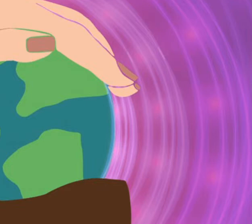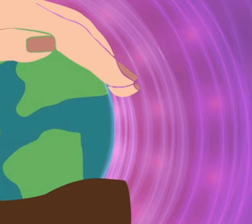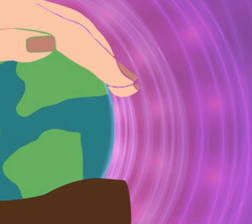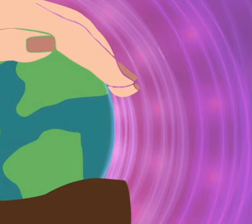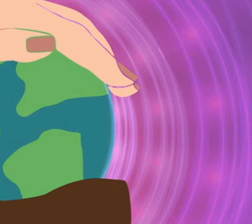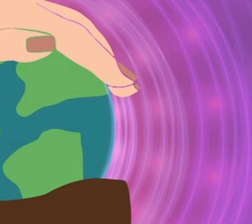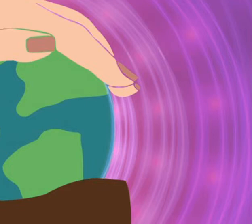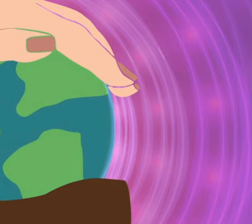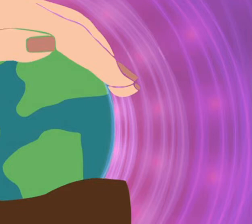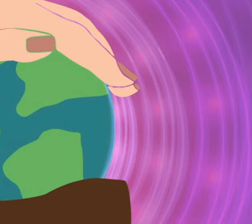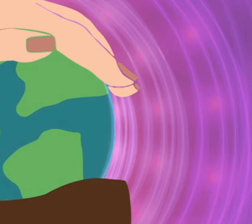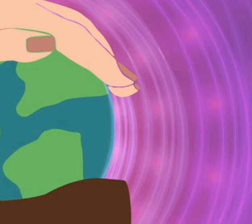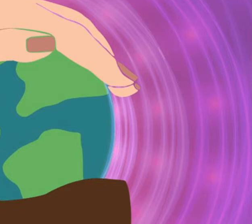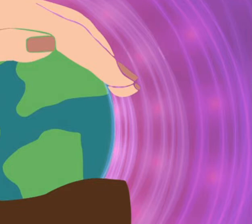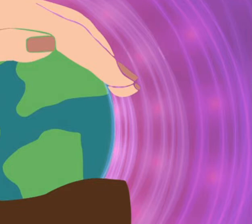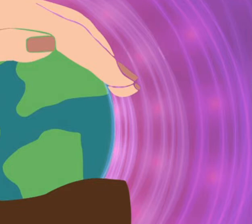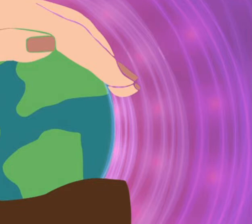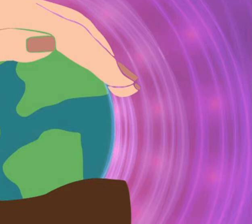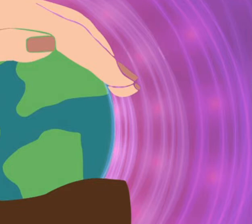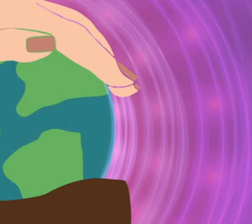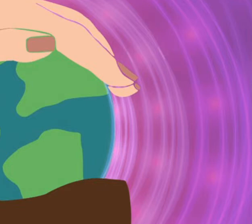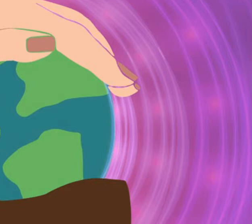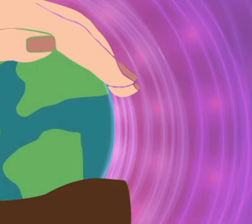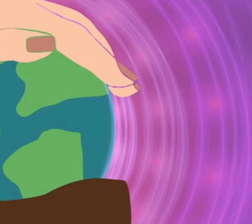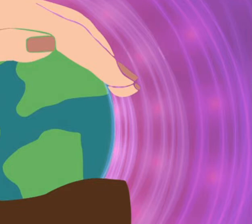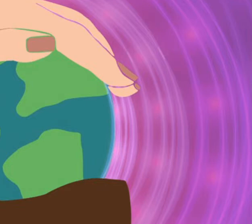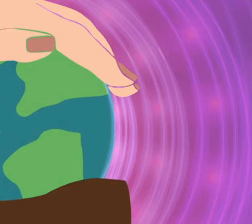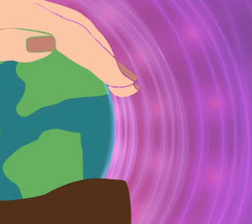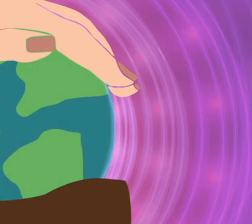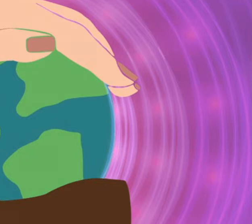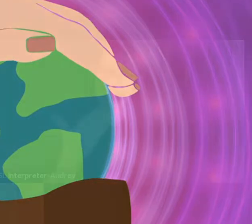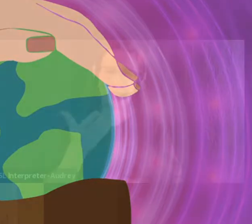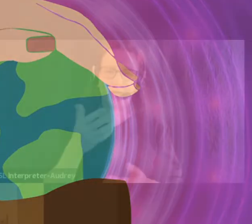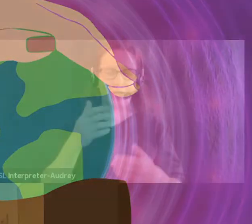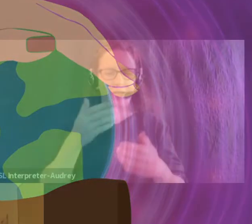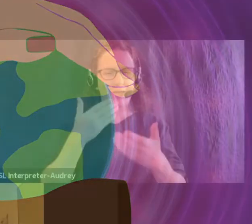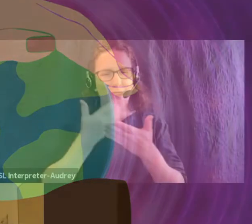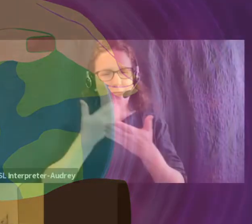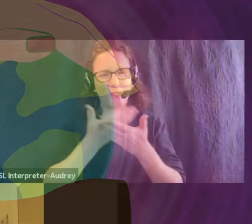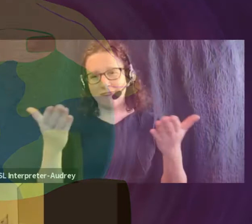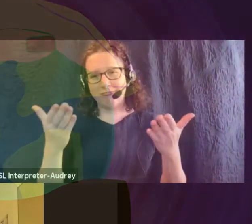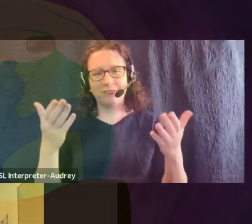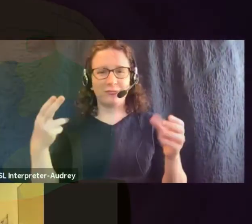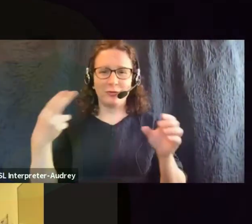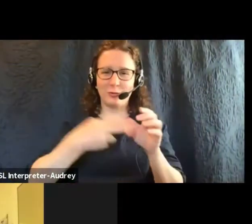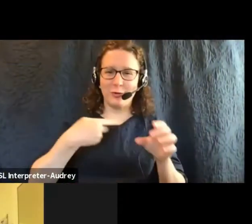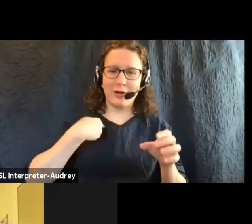Welcome to the Europe Regional Forum. Thank you, everybody here, for joining us.